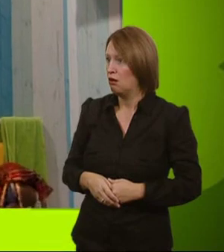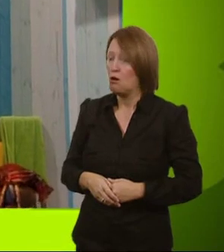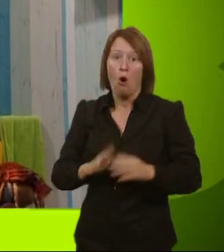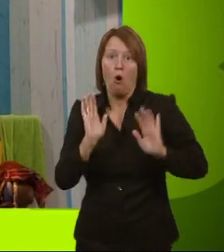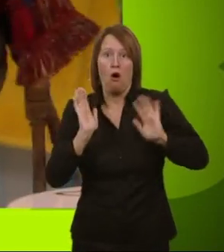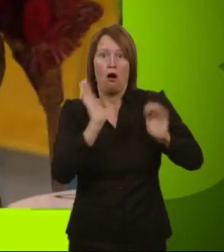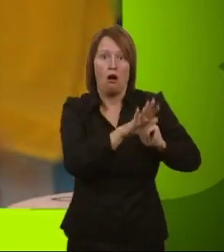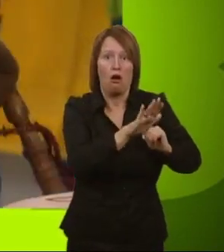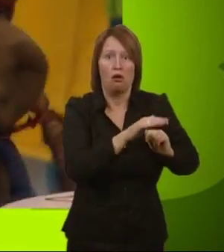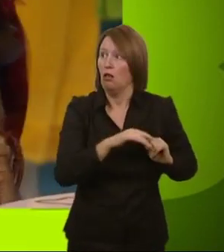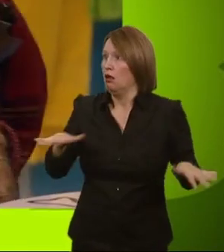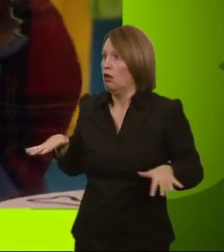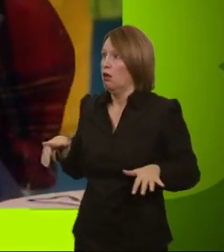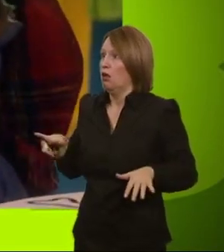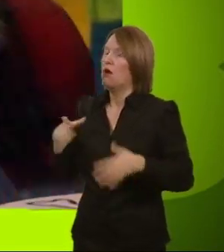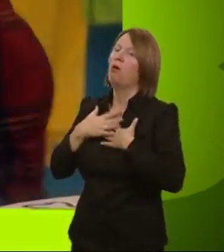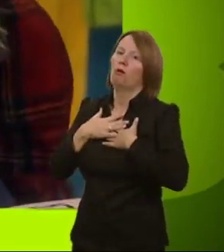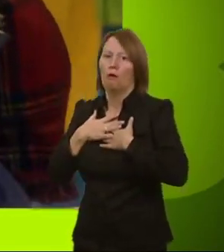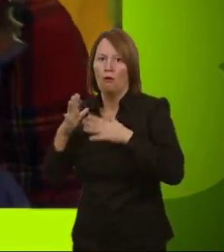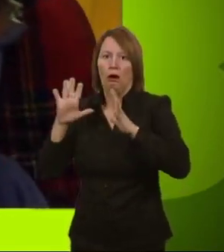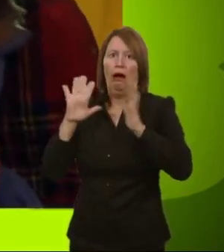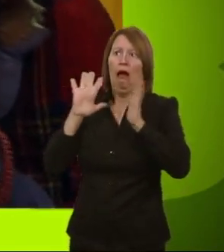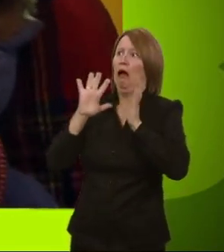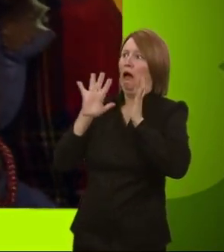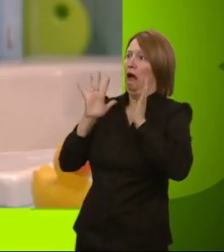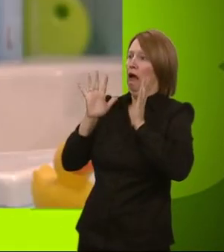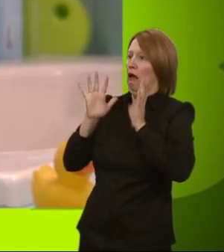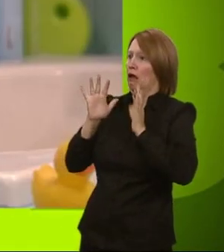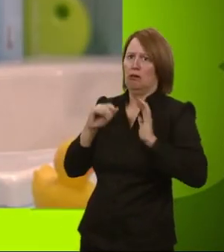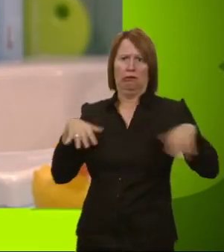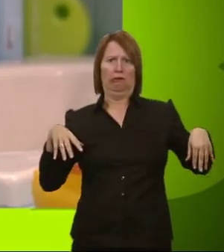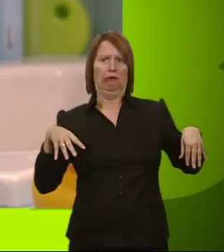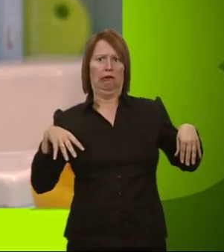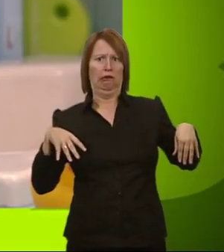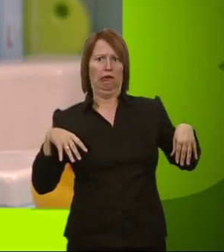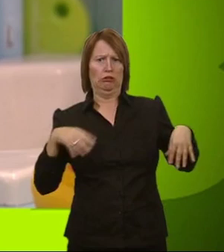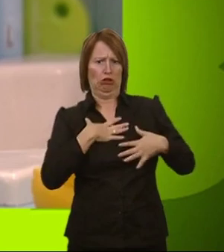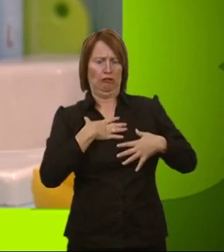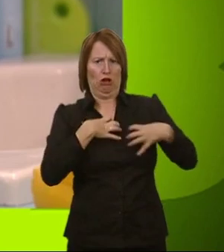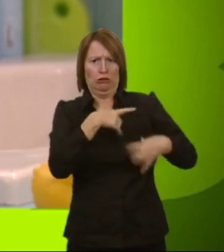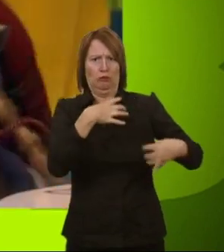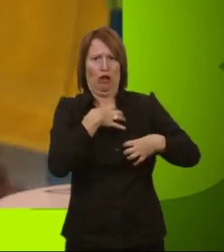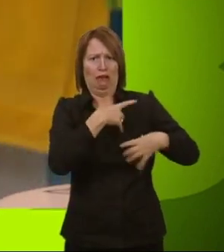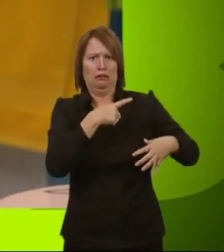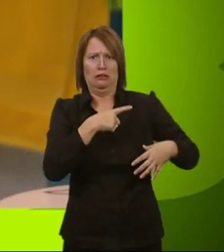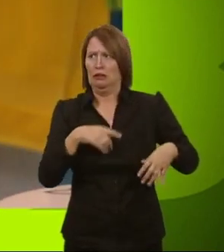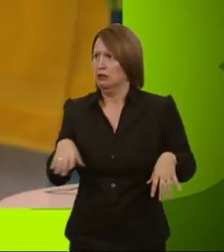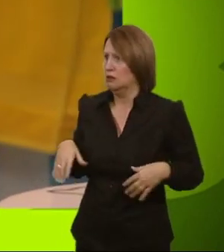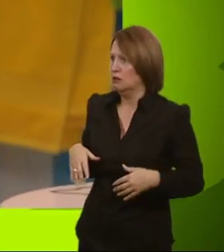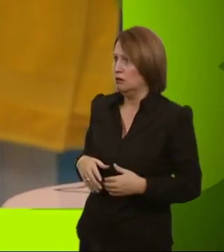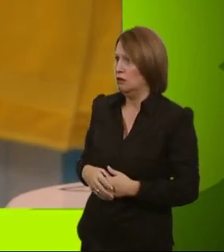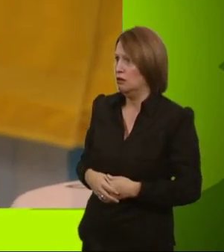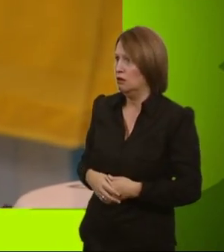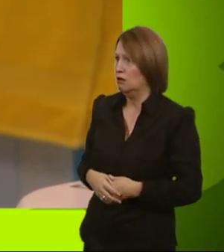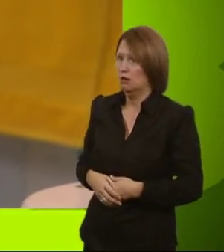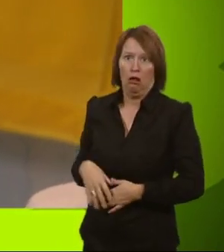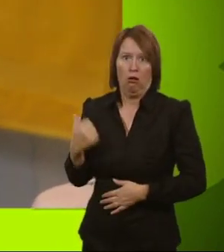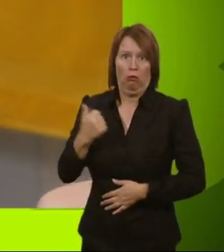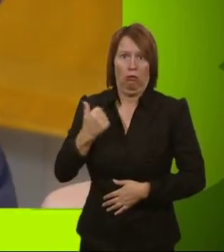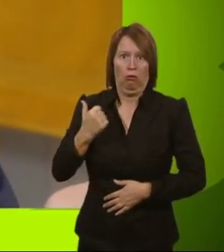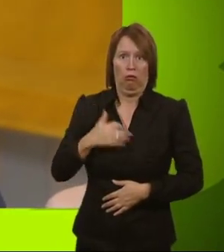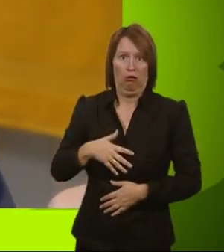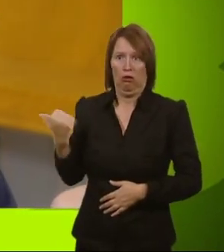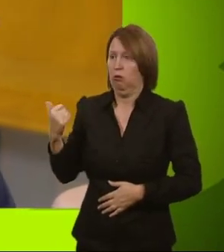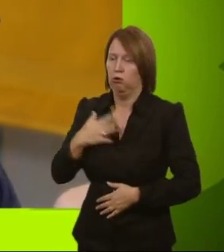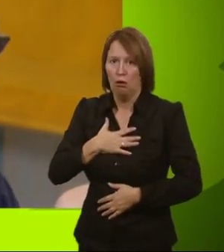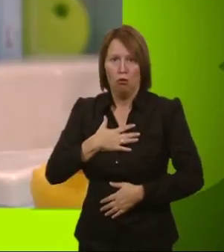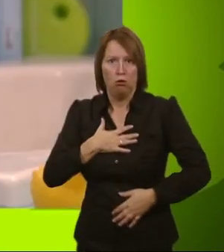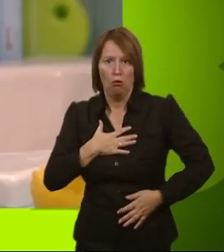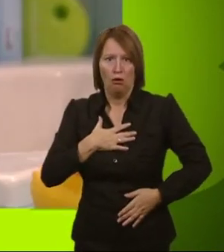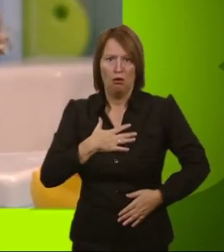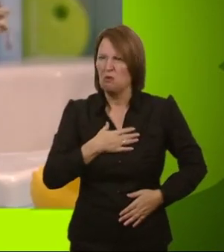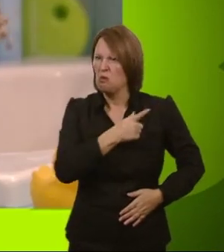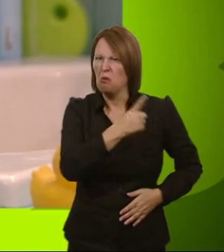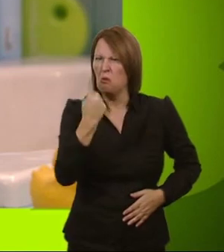nevie sorry to scare you crazy ke F we who's the big guy in your